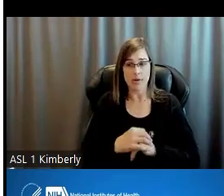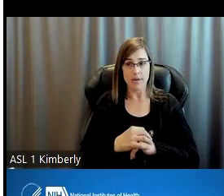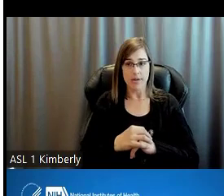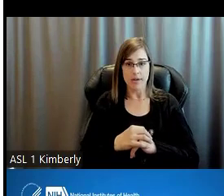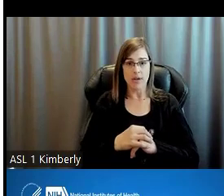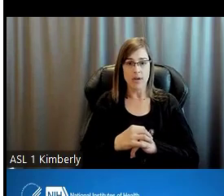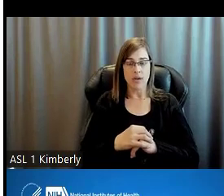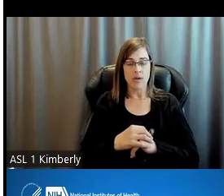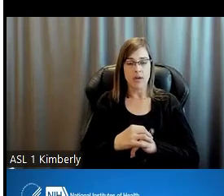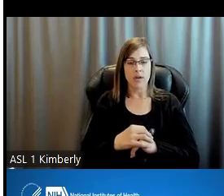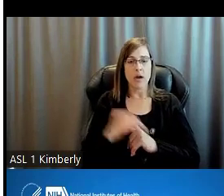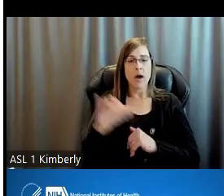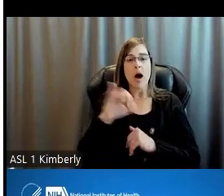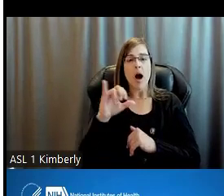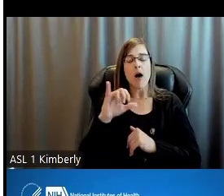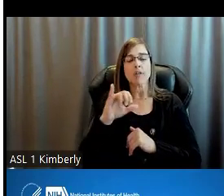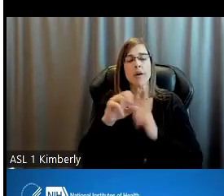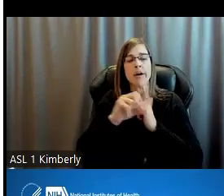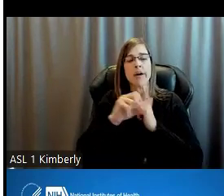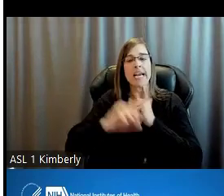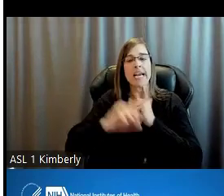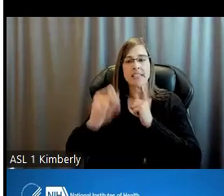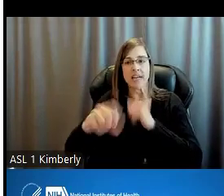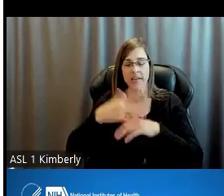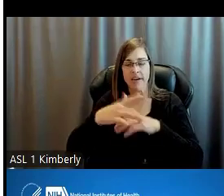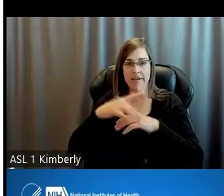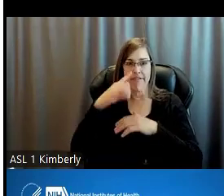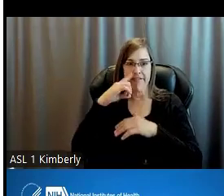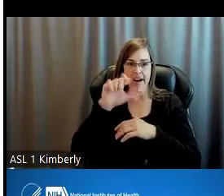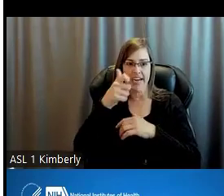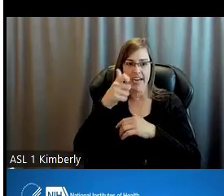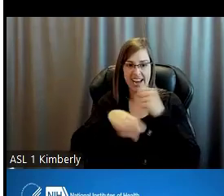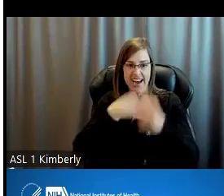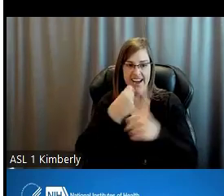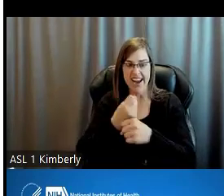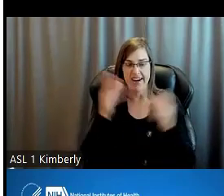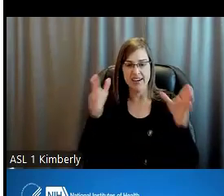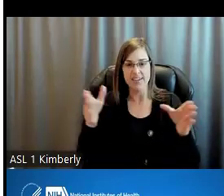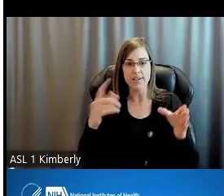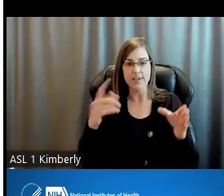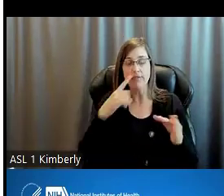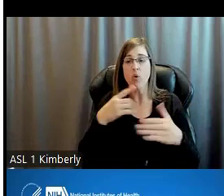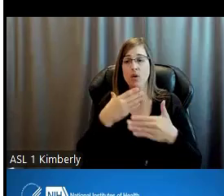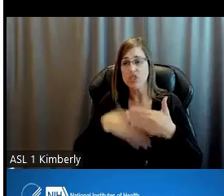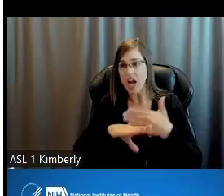There are also extensions available for this 10-year window for childbirth and medical leave